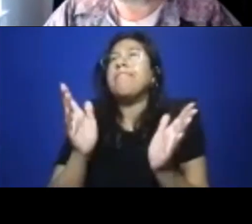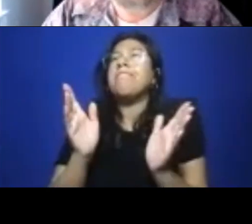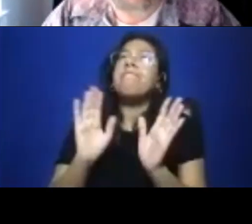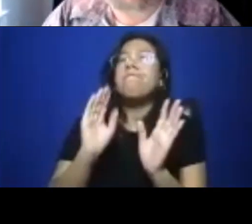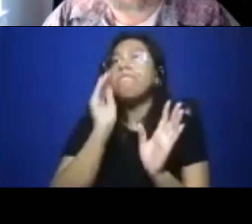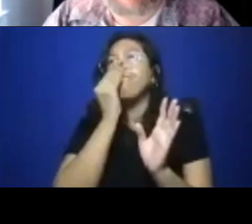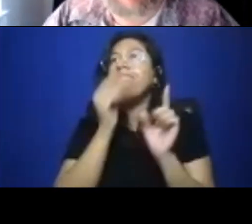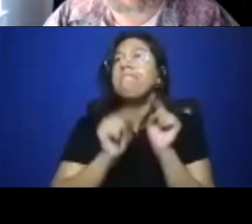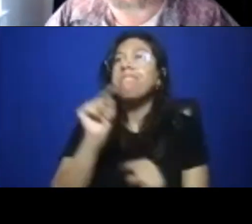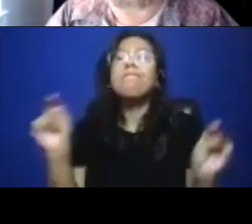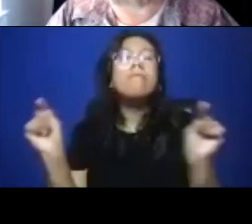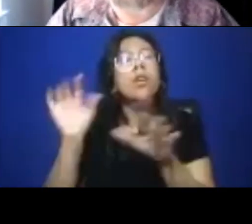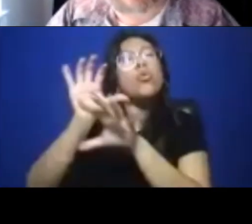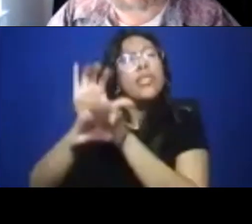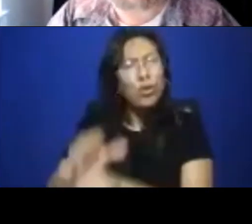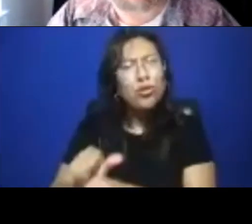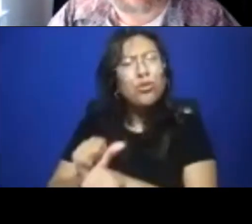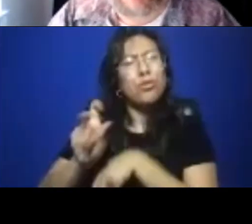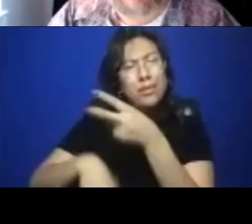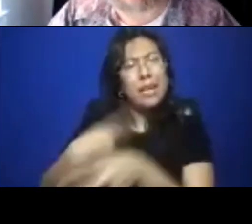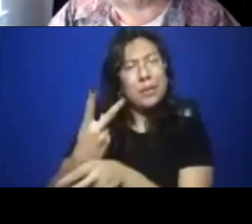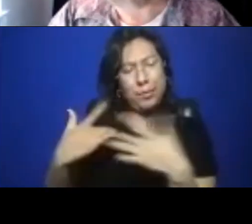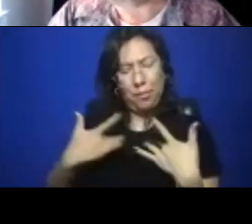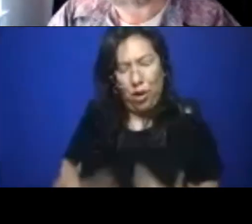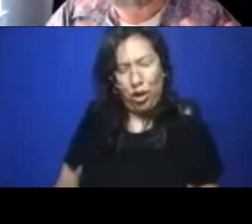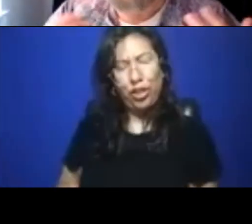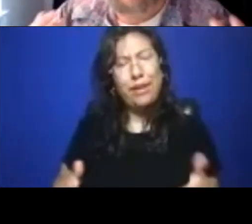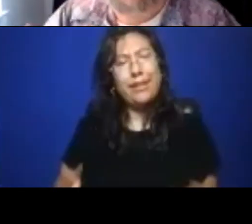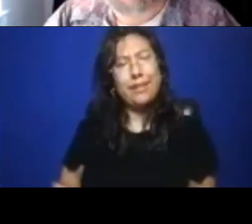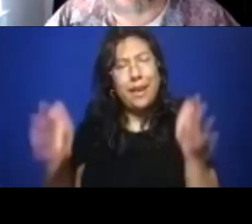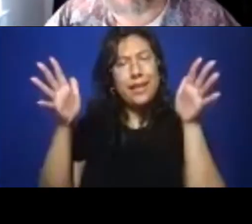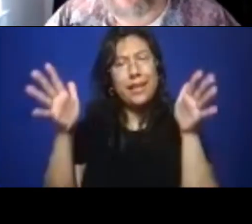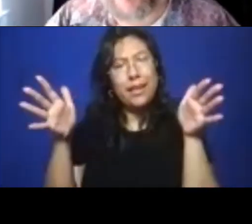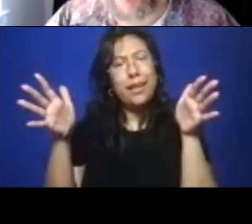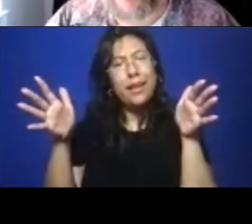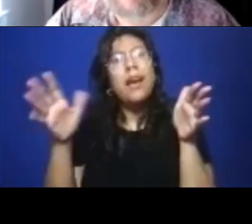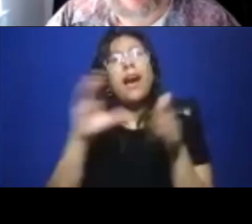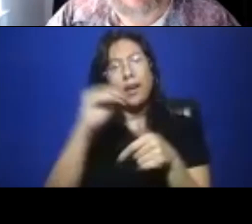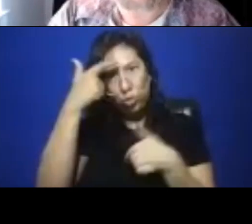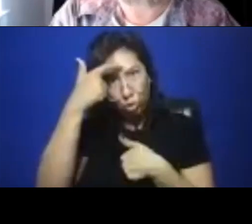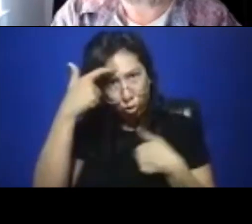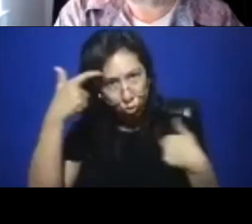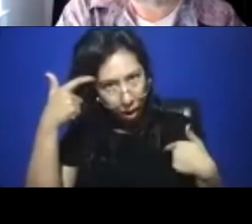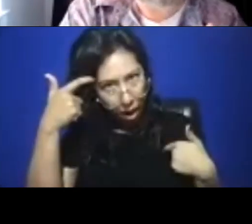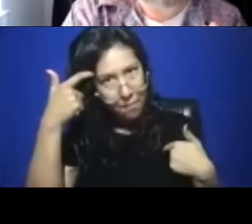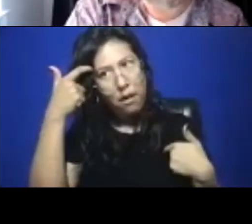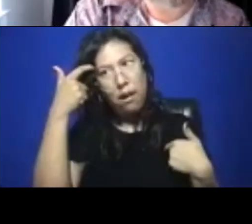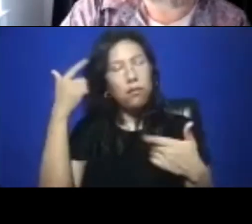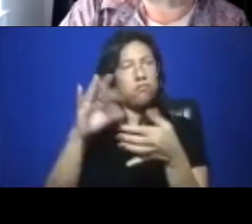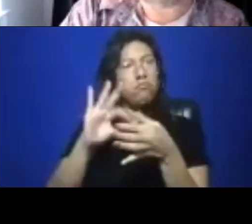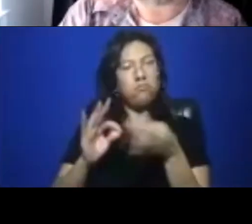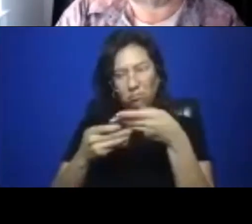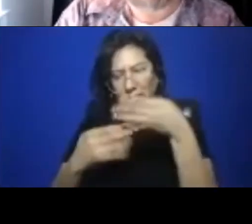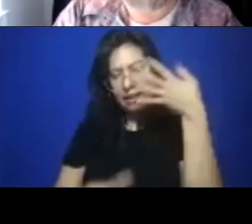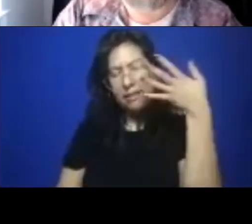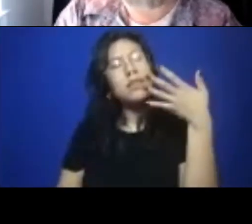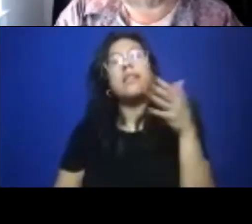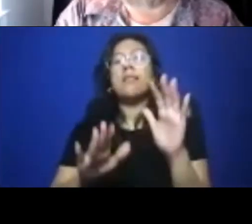traditional types of depression and anxiety and trauma related things. So again, this is just a sample of a survey